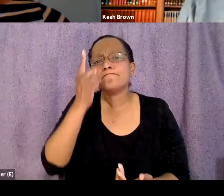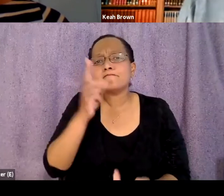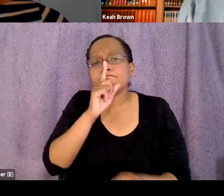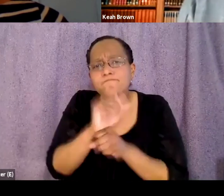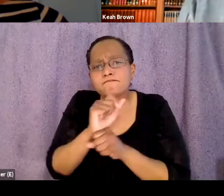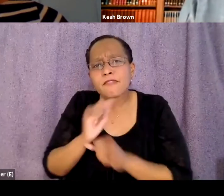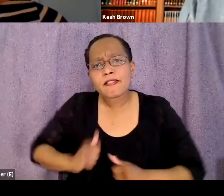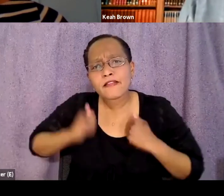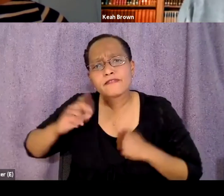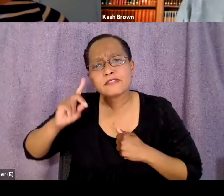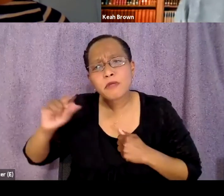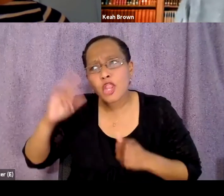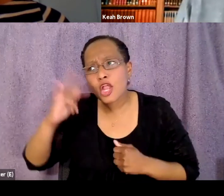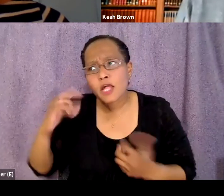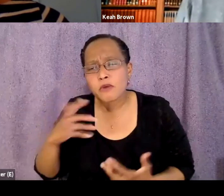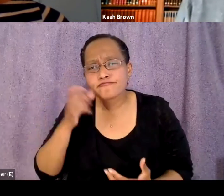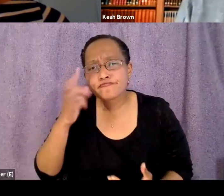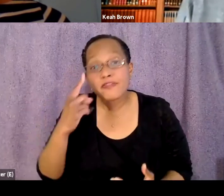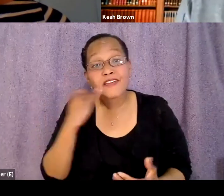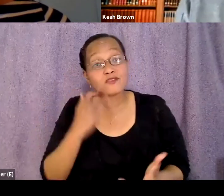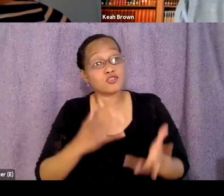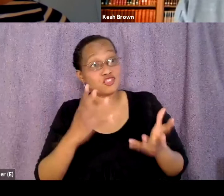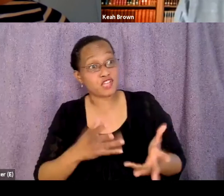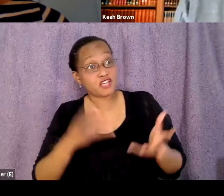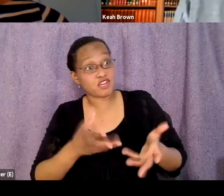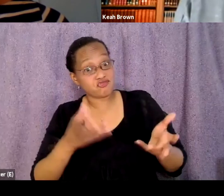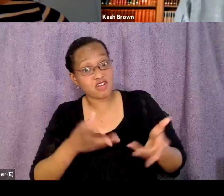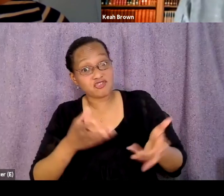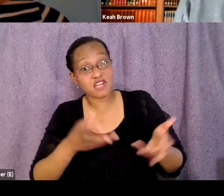Keah Brown: By the time we're done talking just because I try to make sure that somebody